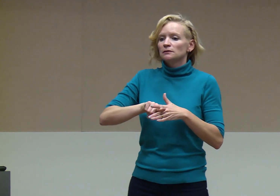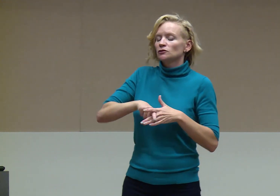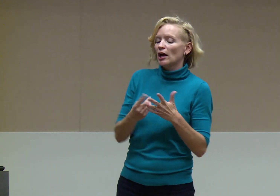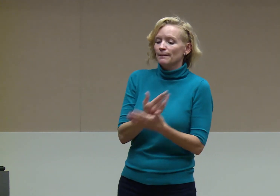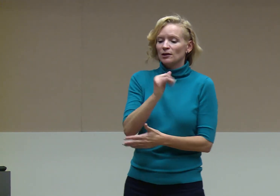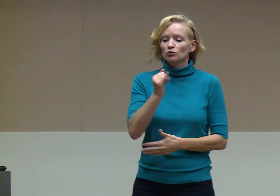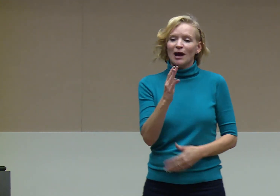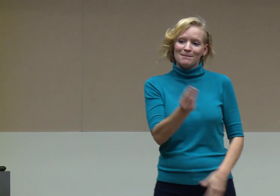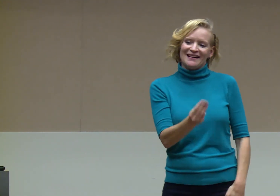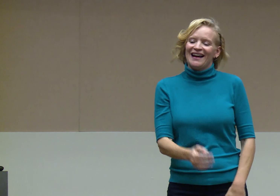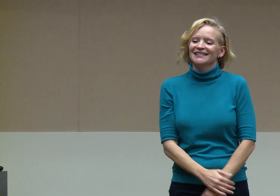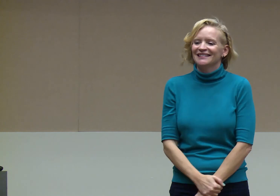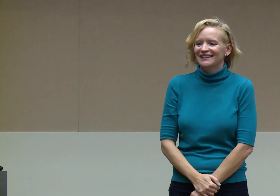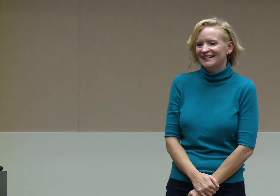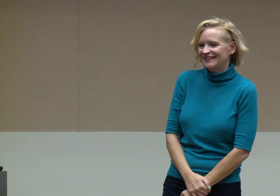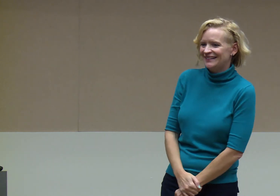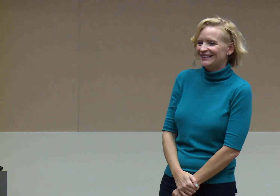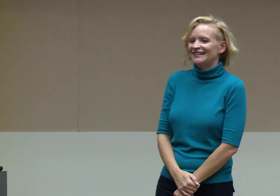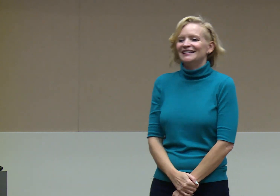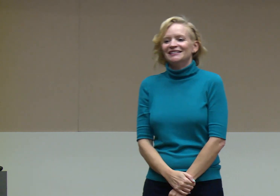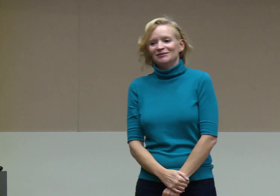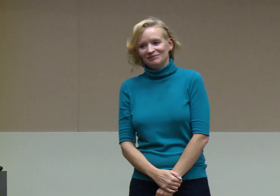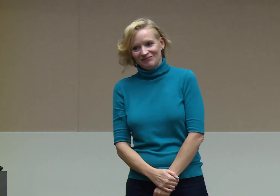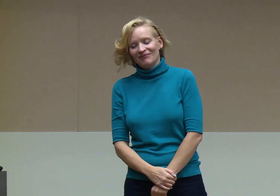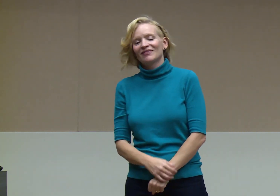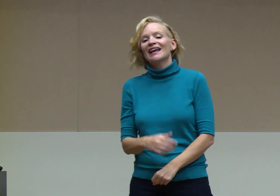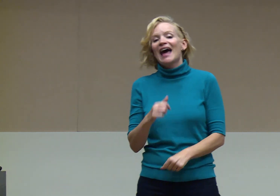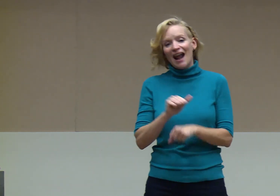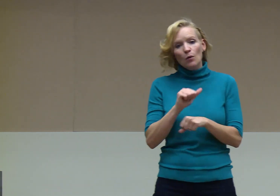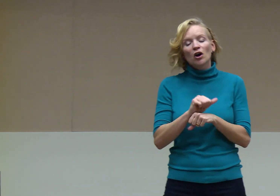and started my new job the following Monday.